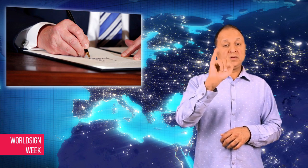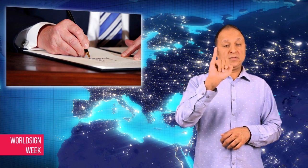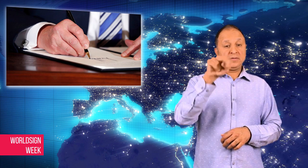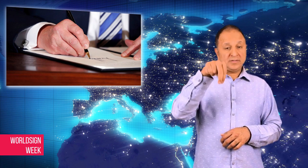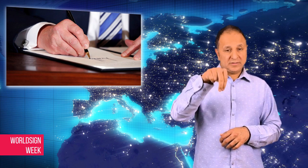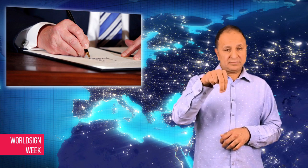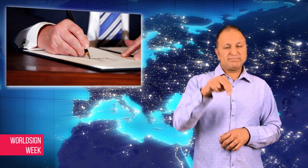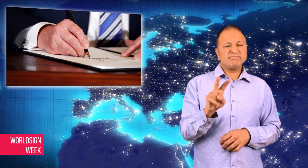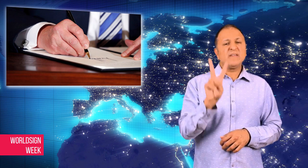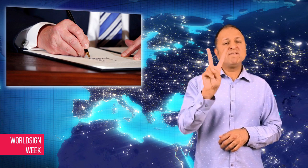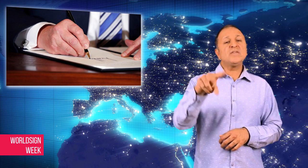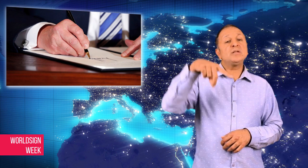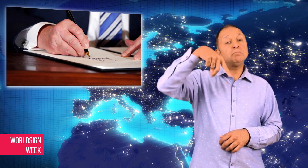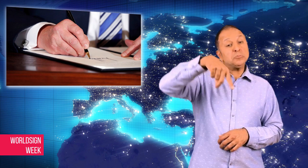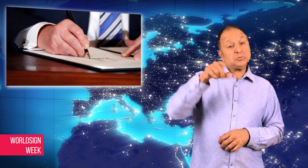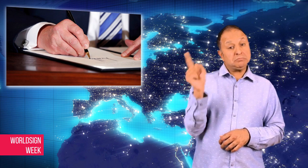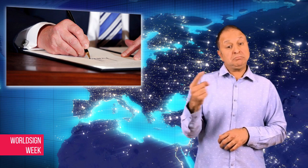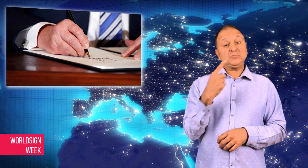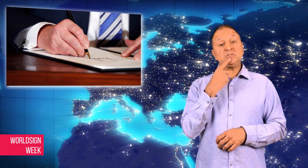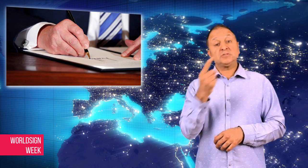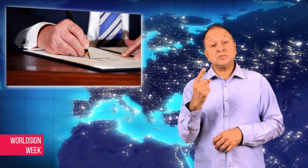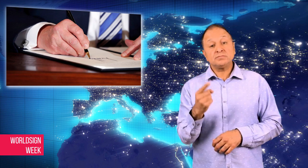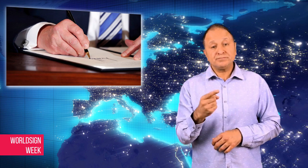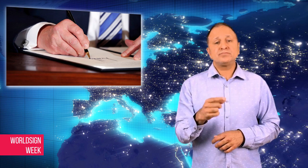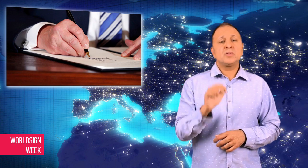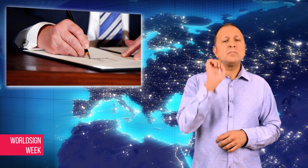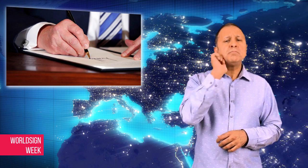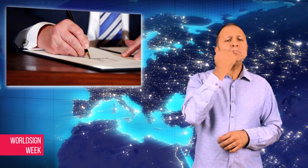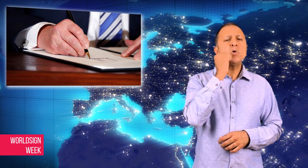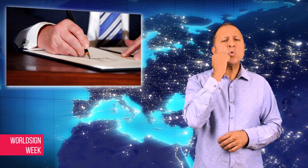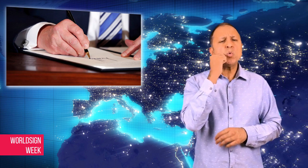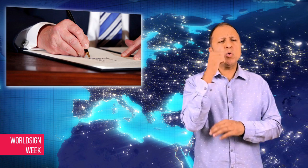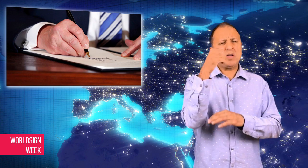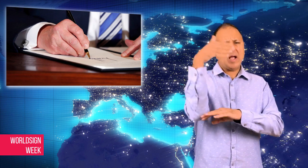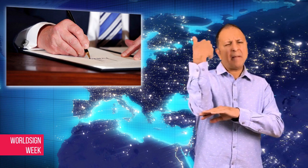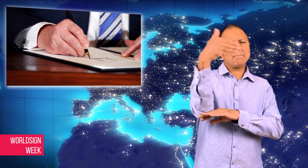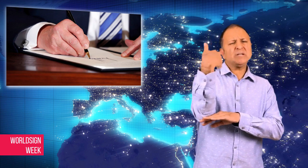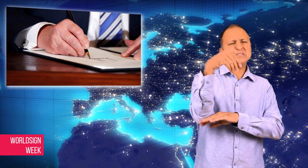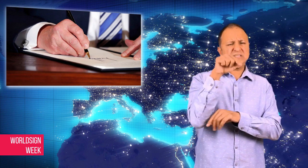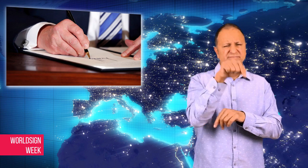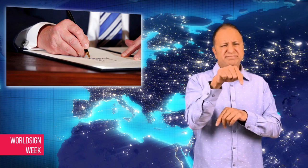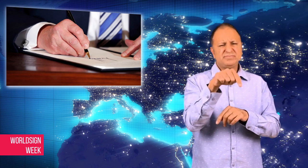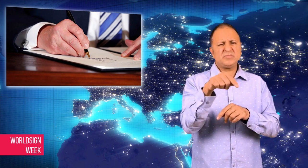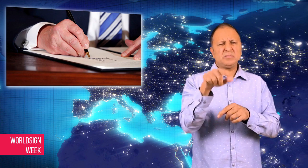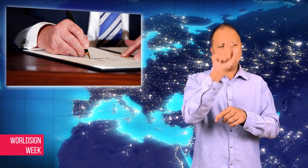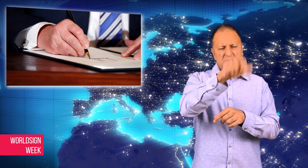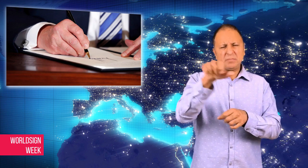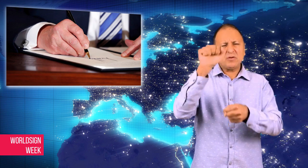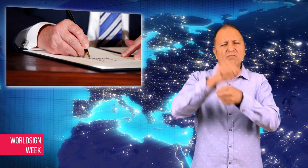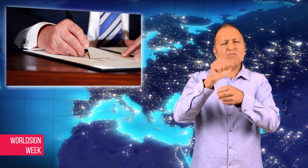said the U.S. must eliminate 755 staff